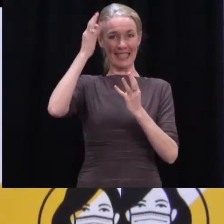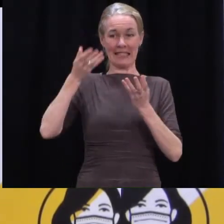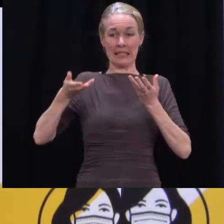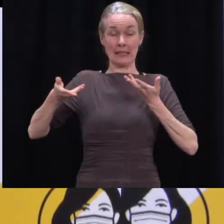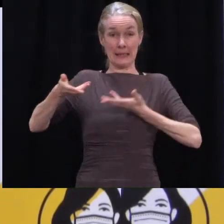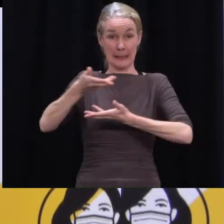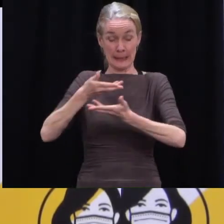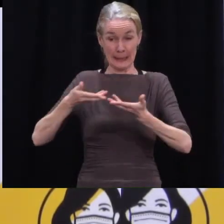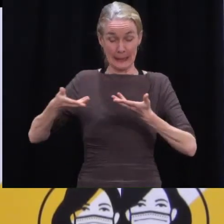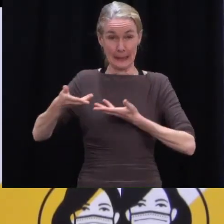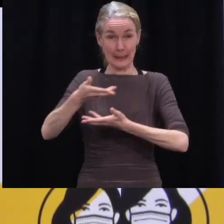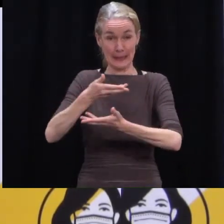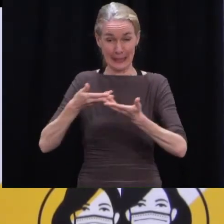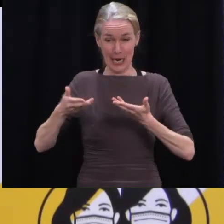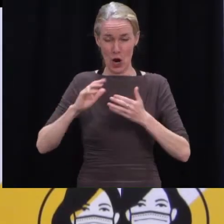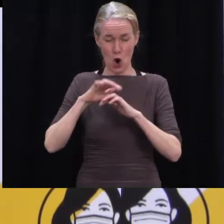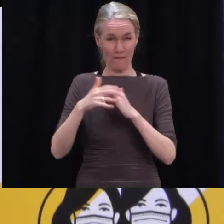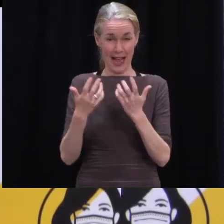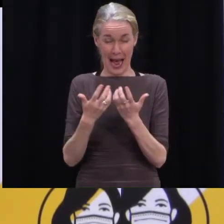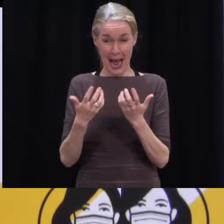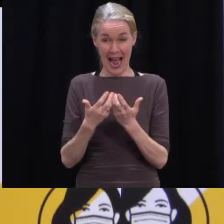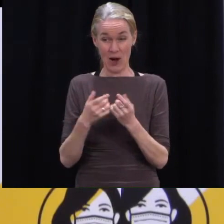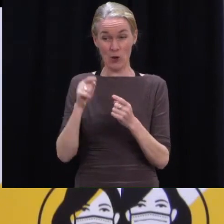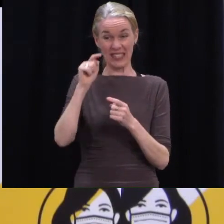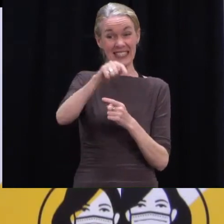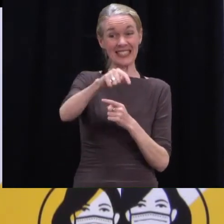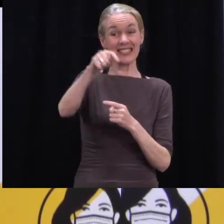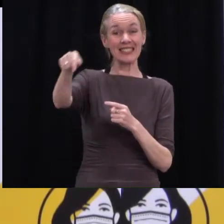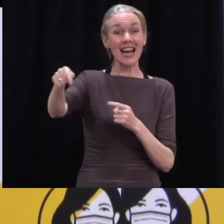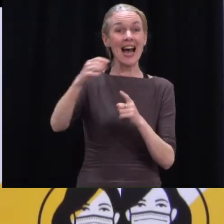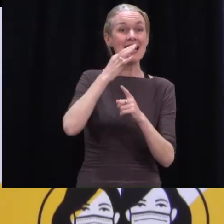power to work through these issues. Unfortunately, consen